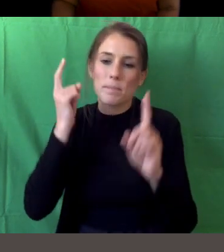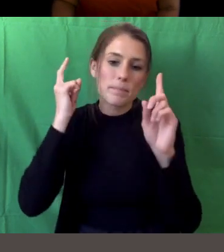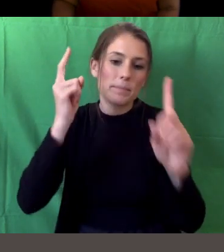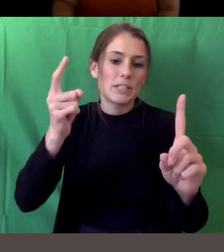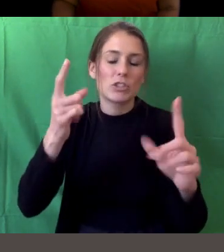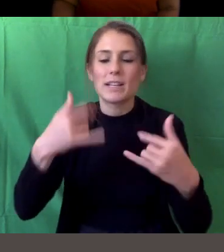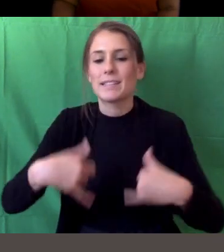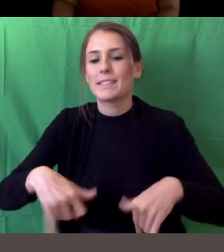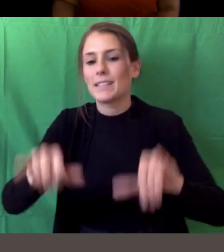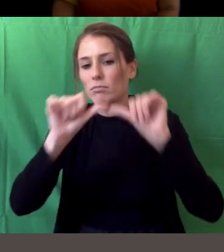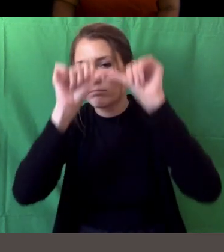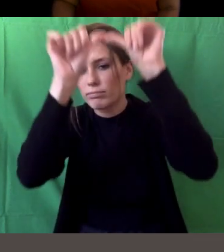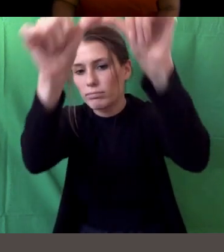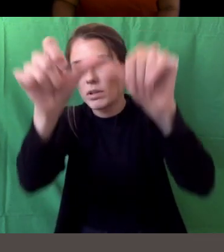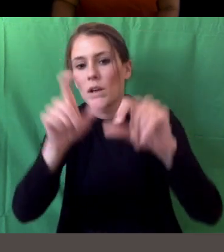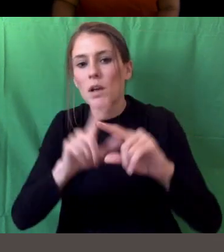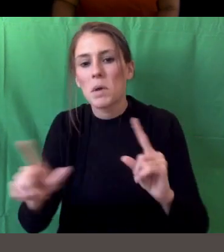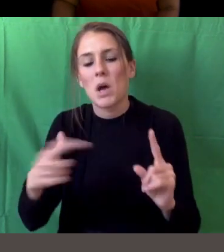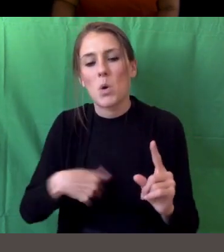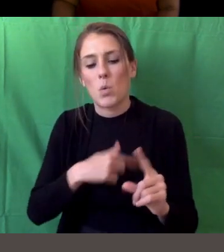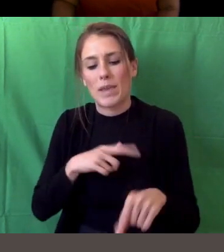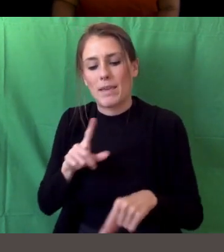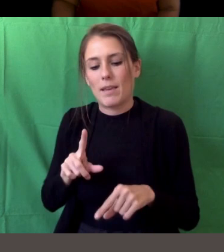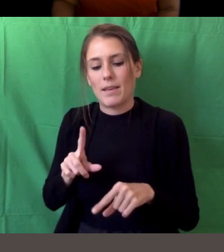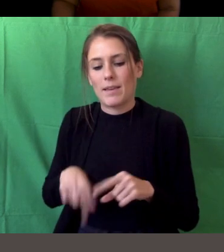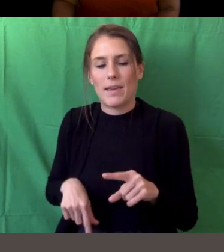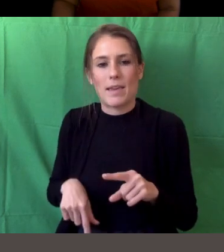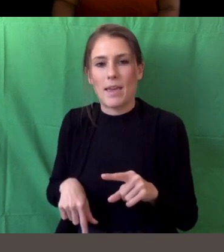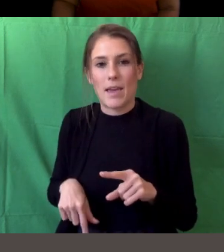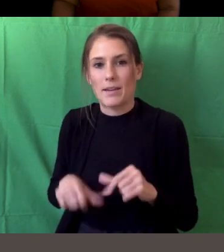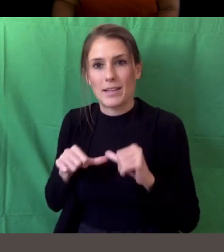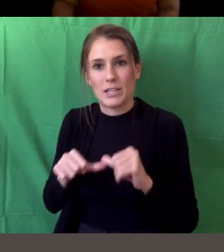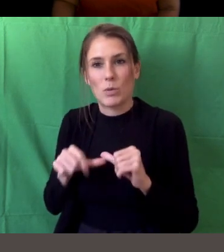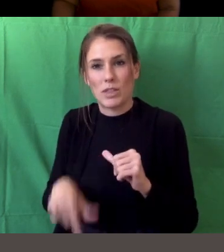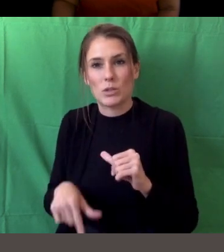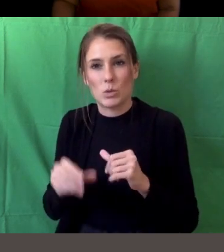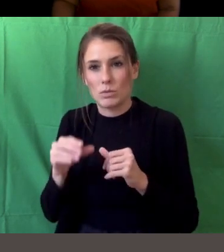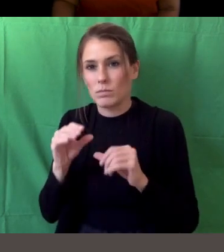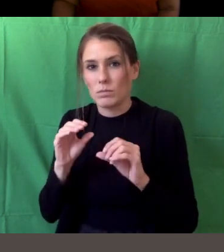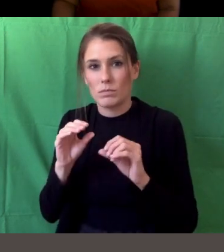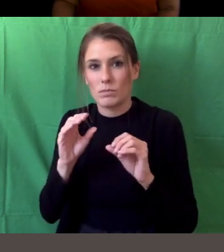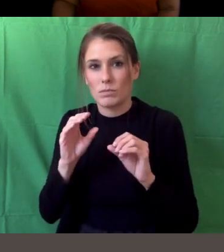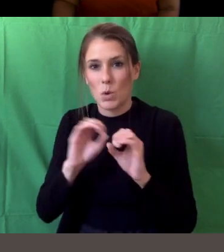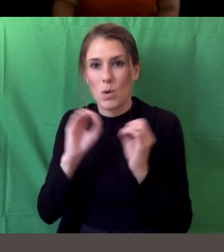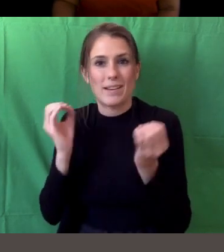And although the mission continues to be like, you know, we no longer have the capacity to sustain the organization.